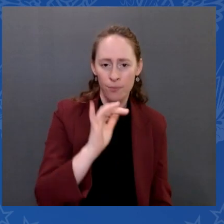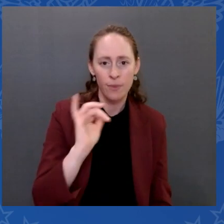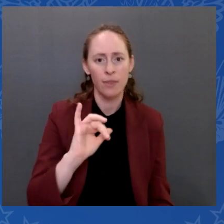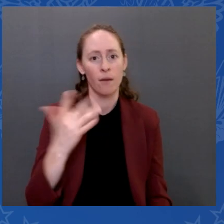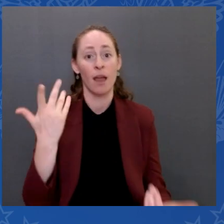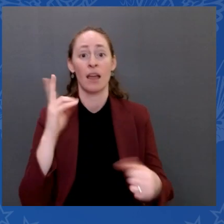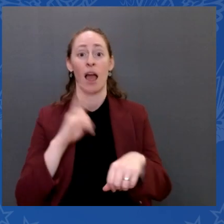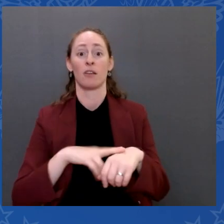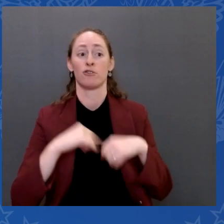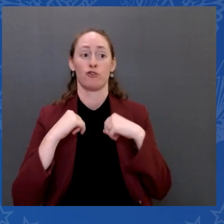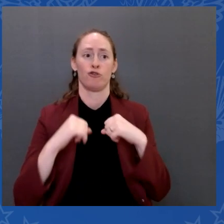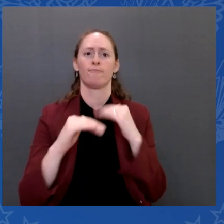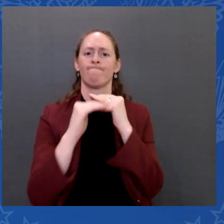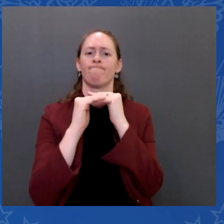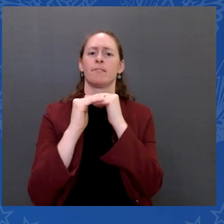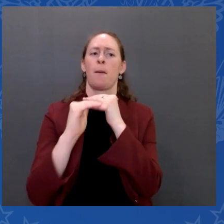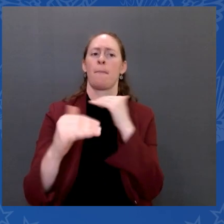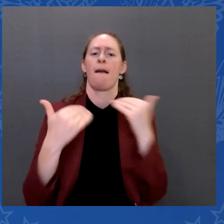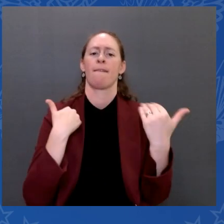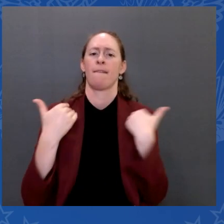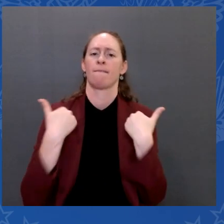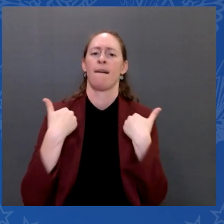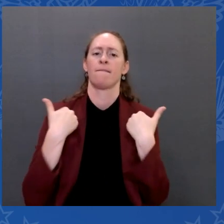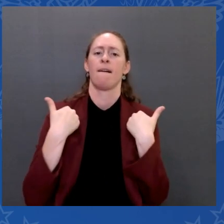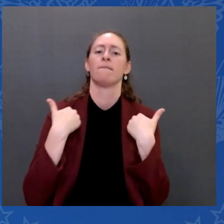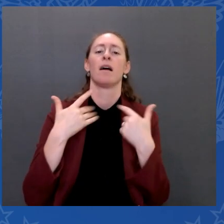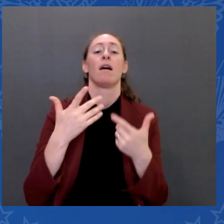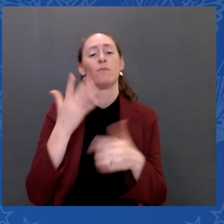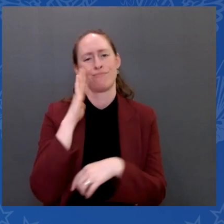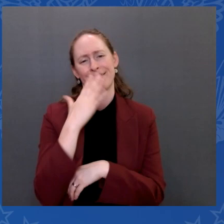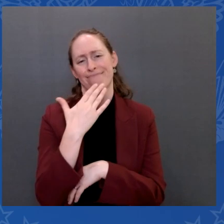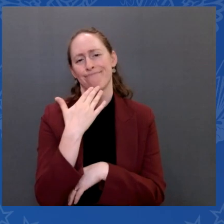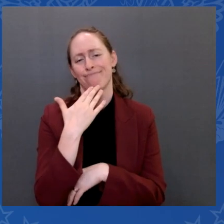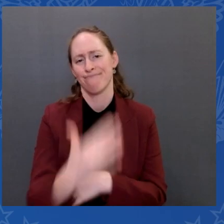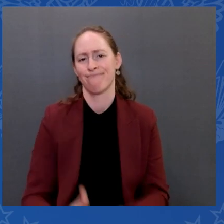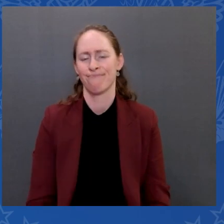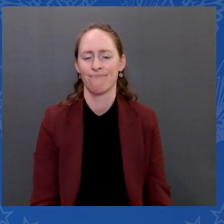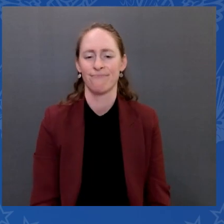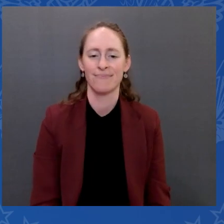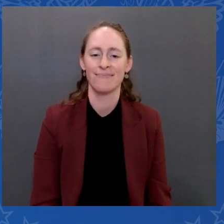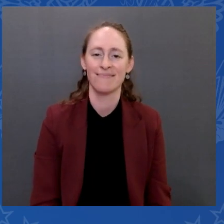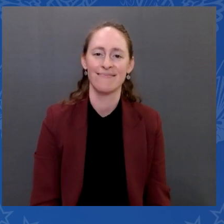that have helped sustain America's global leadership over decades. And by making this big investment,